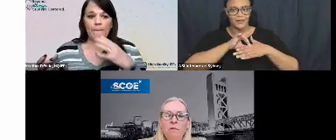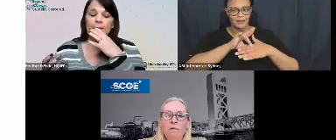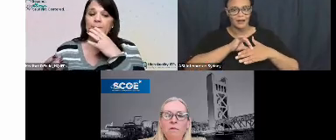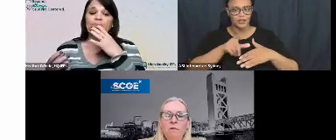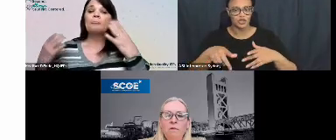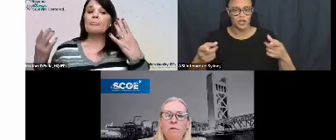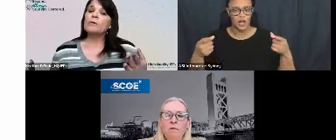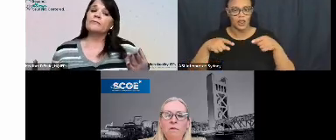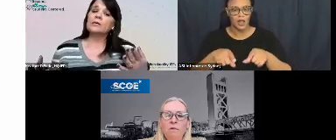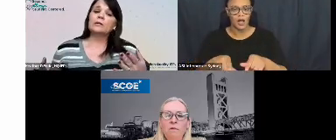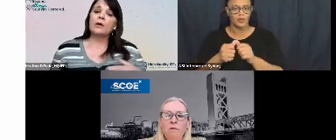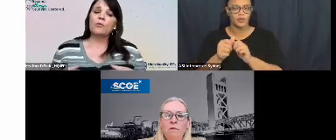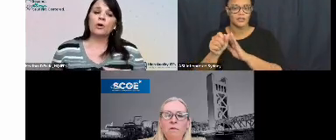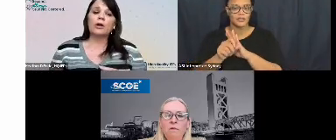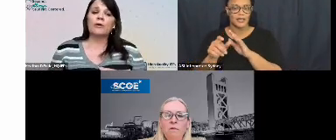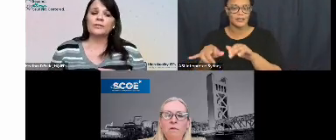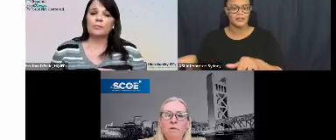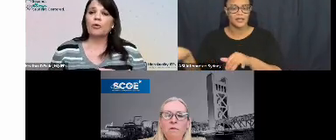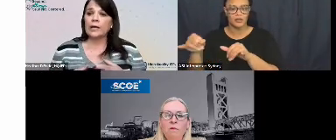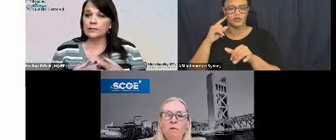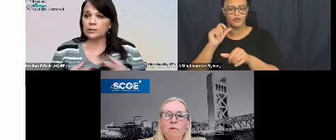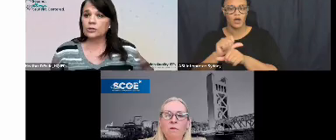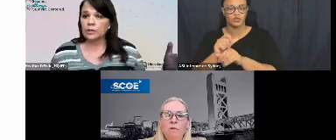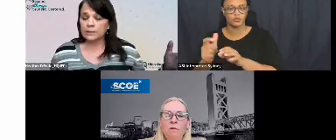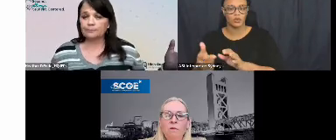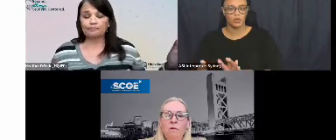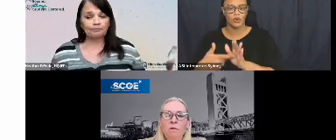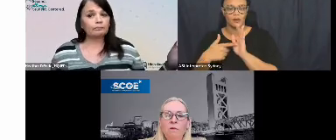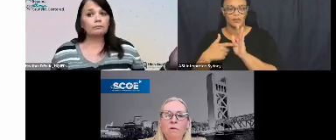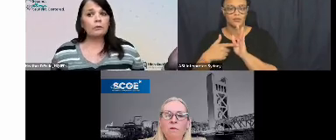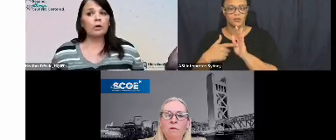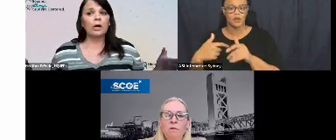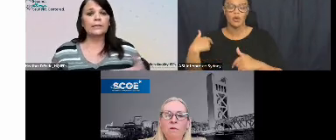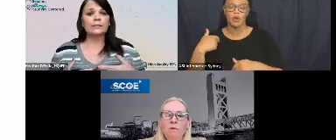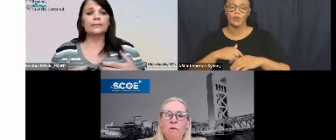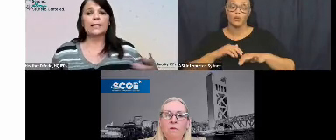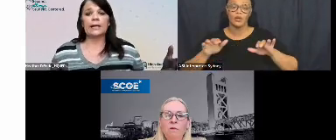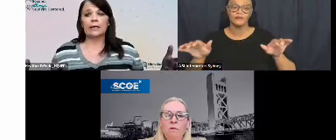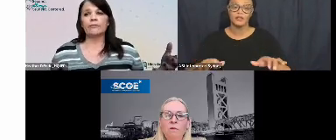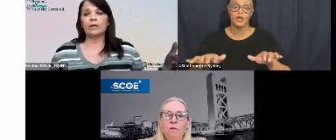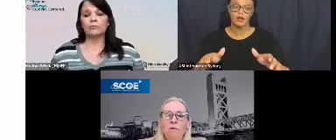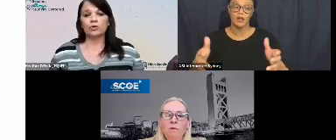requirements. and we've done a lot of work of supporting districts across the state and giving